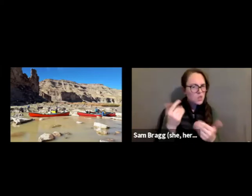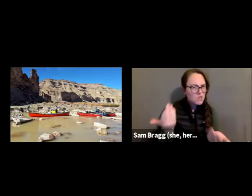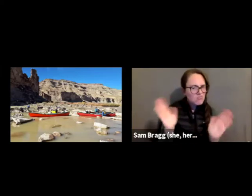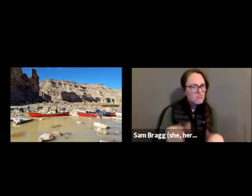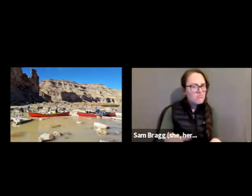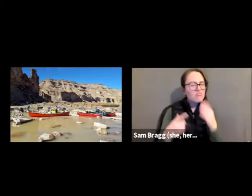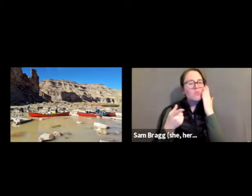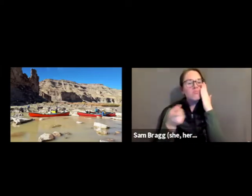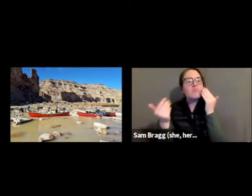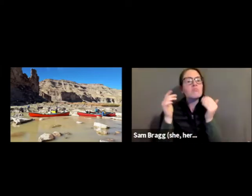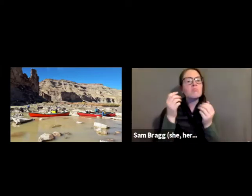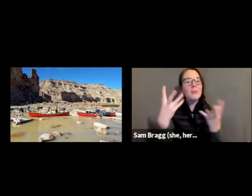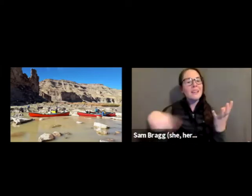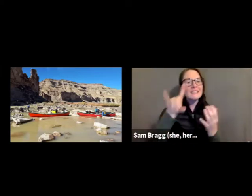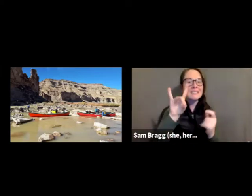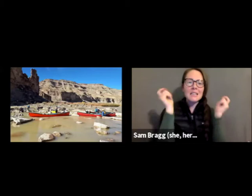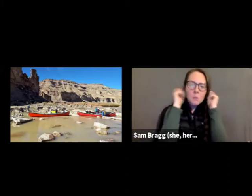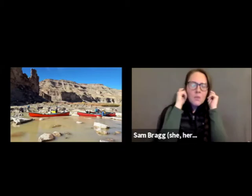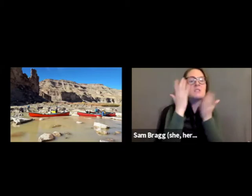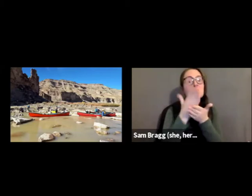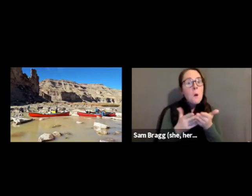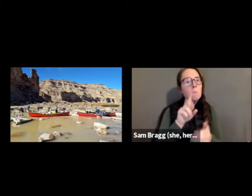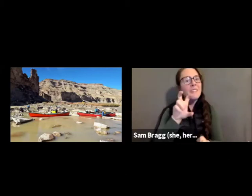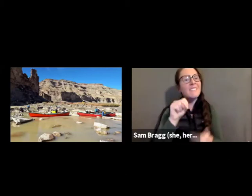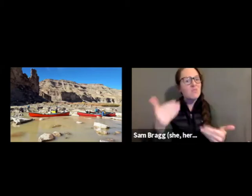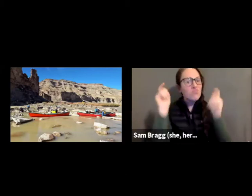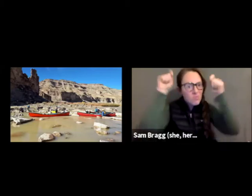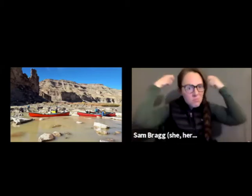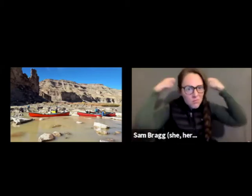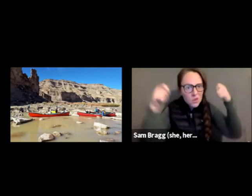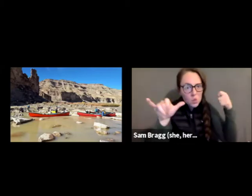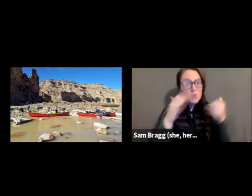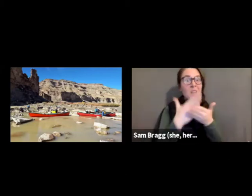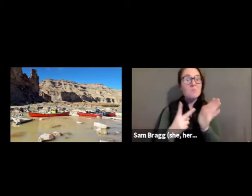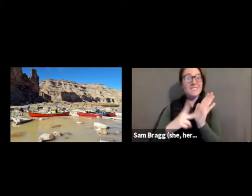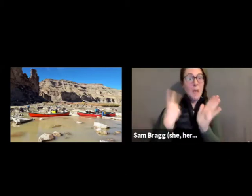more willing to do this thing because the teacher had gone before them so most of them did the ear